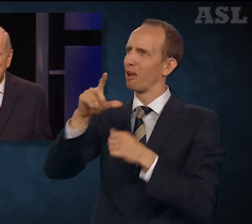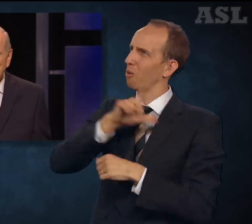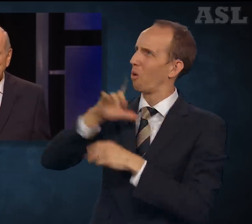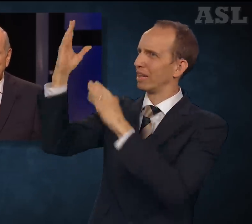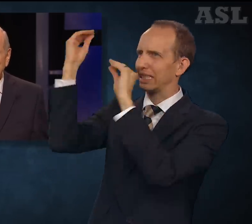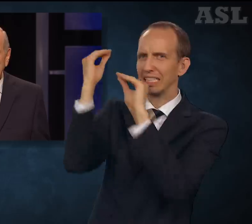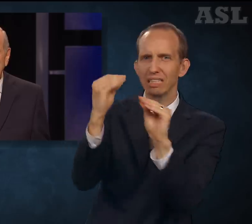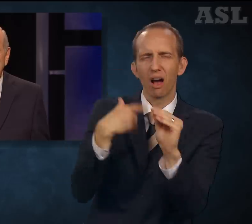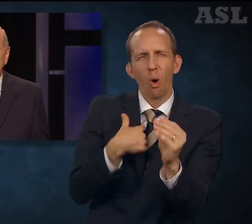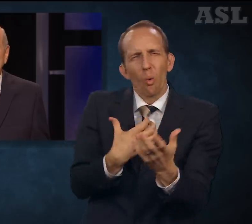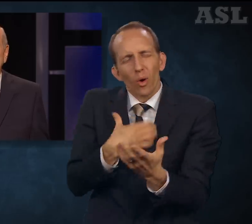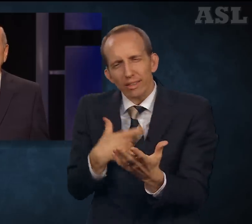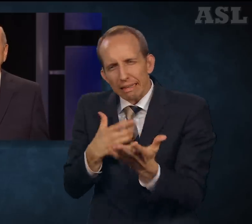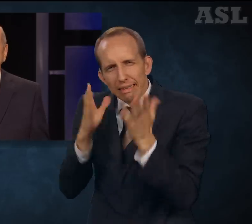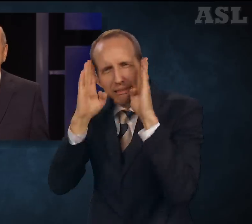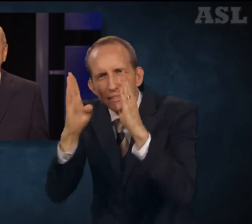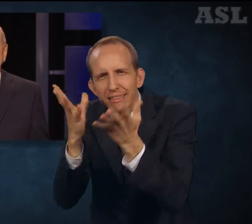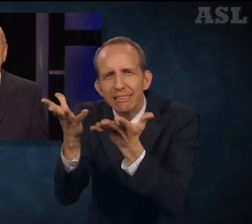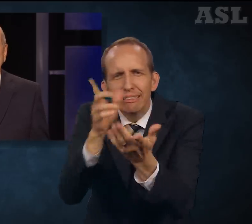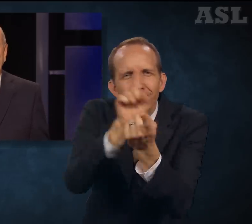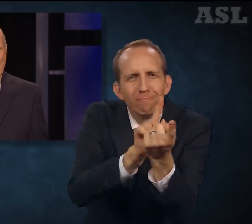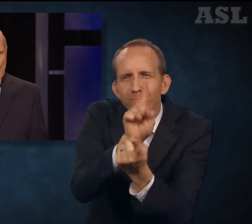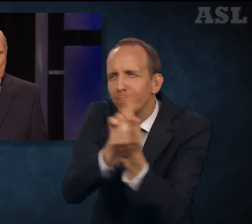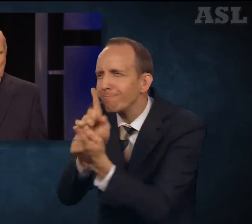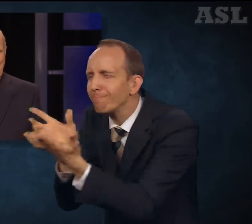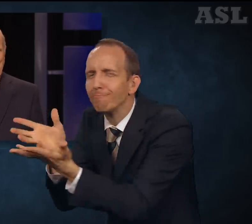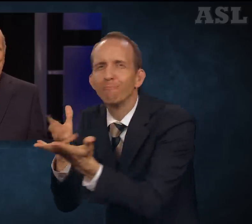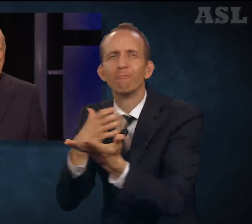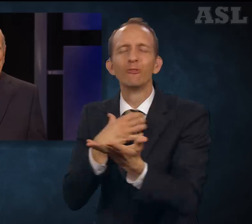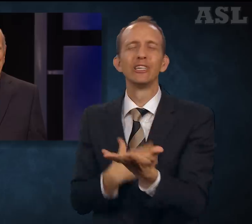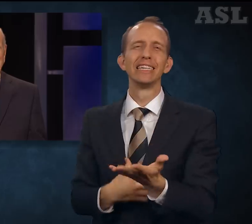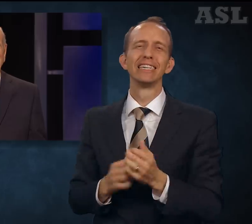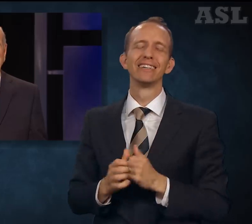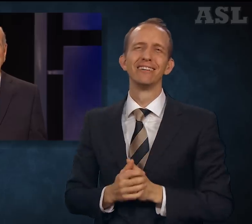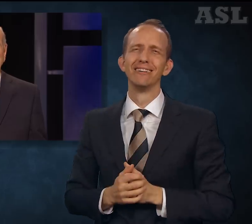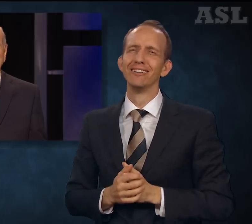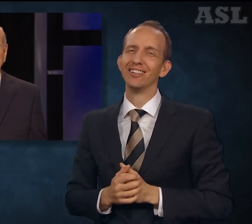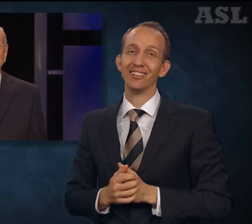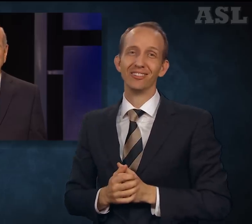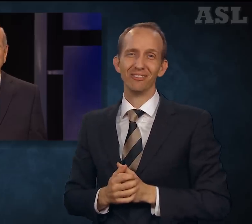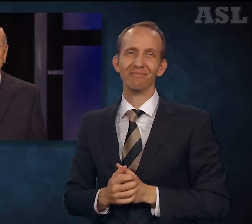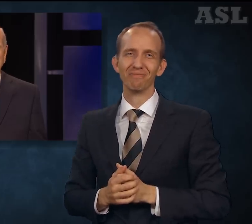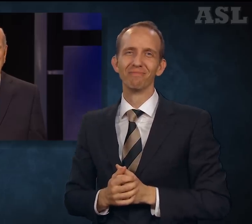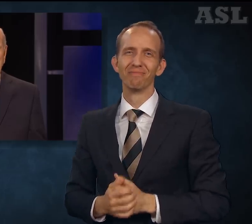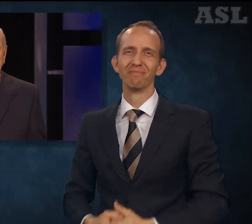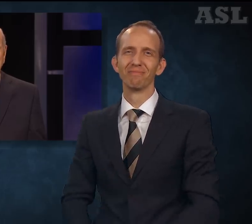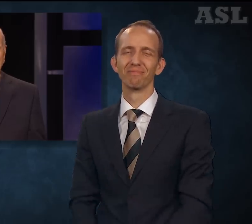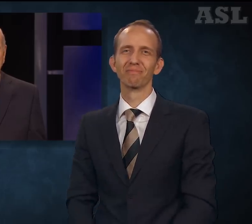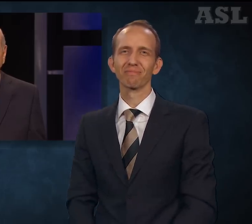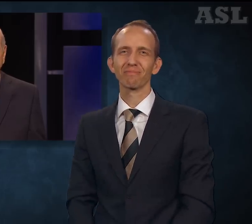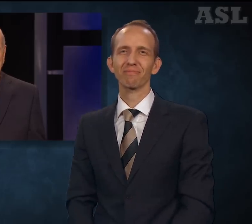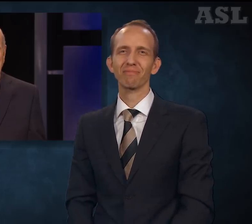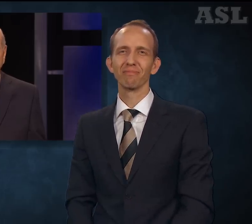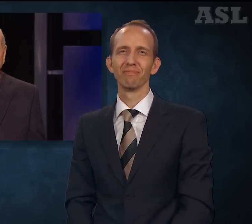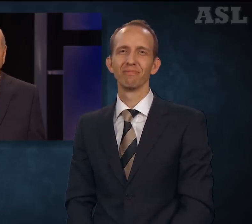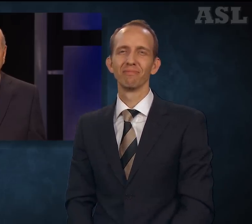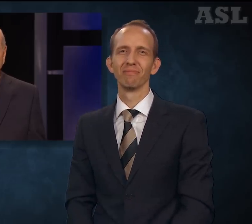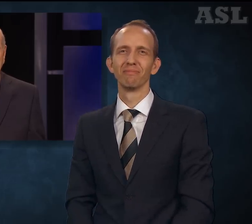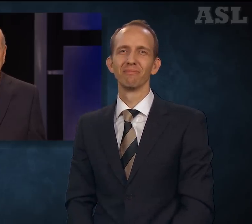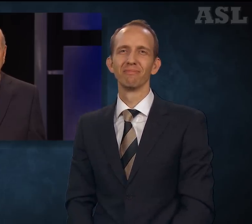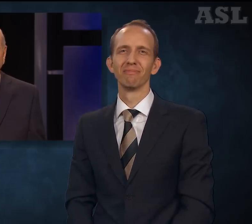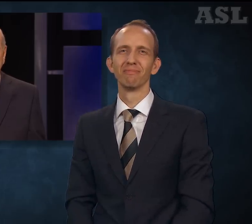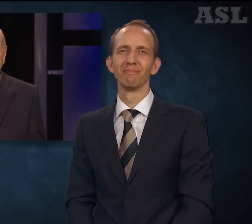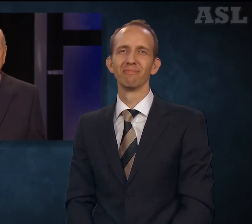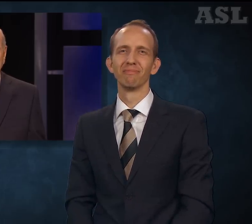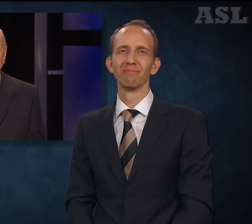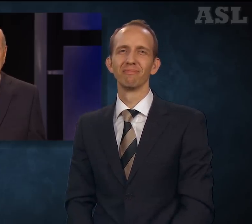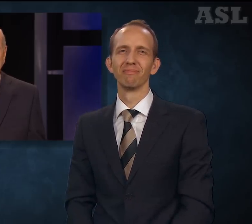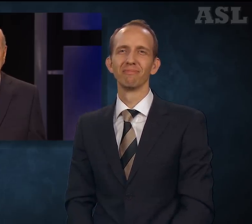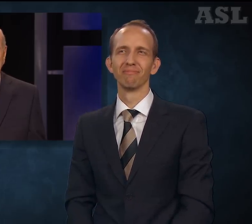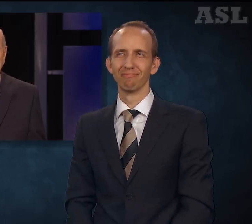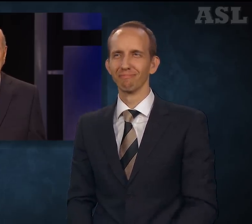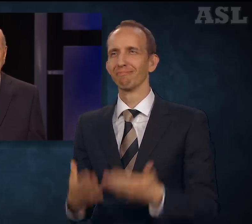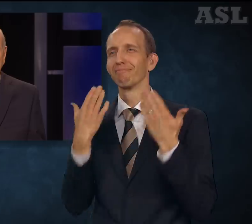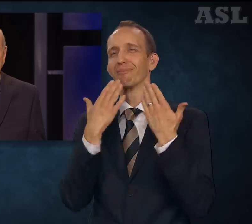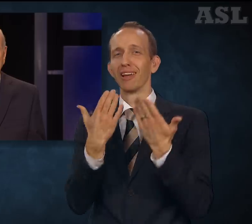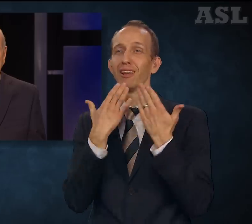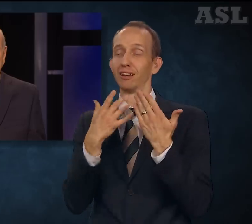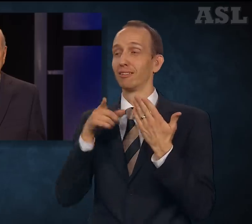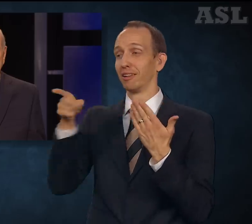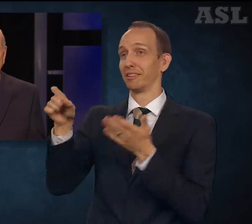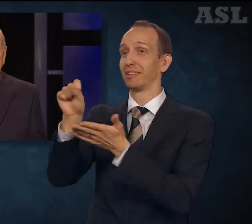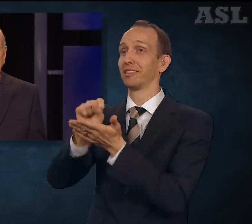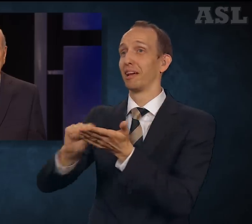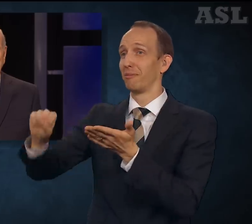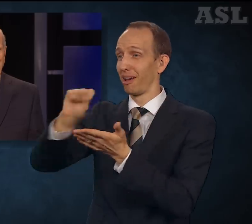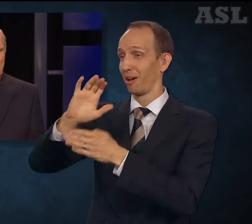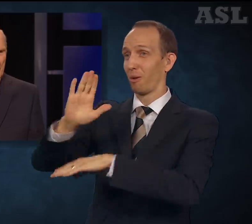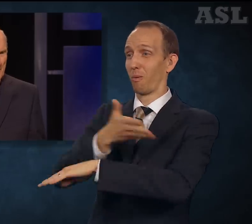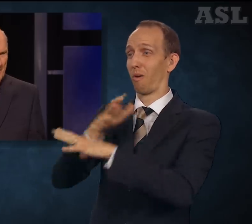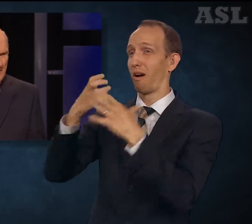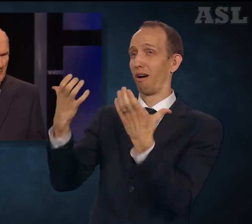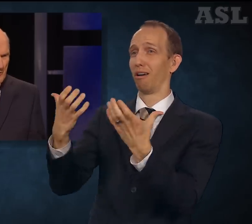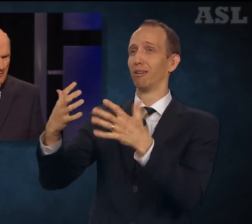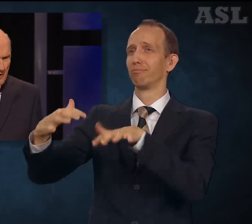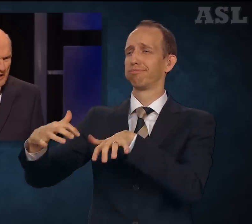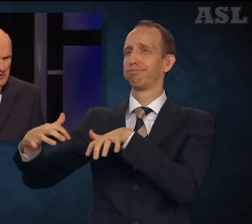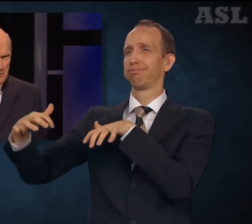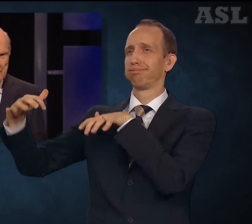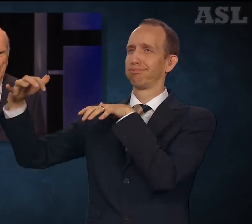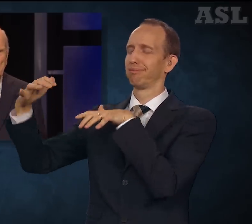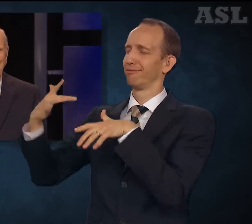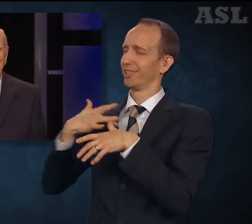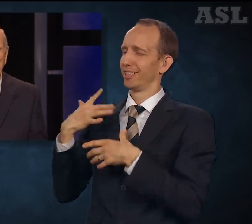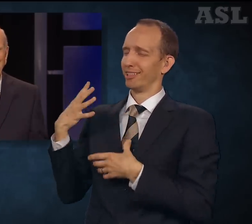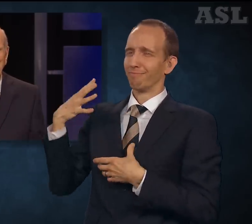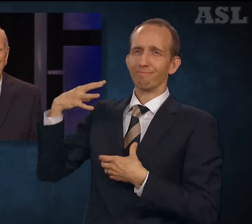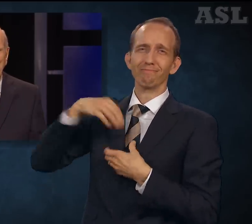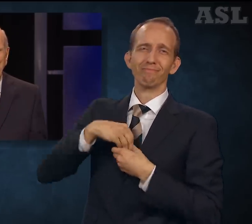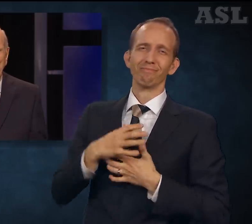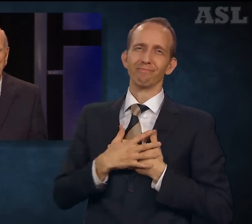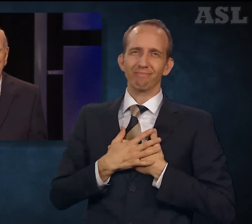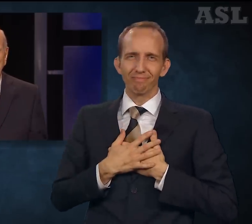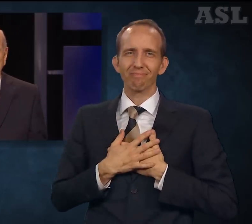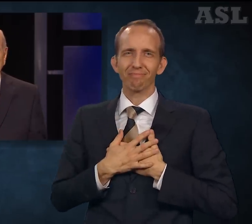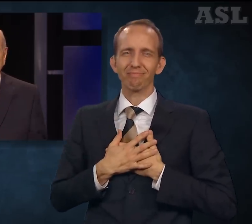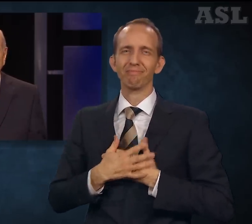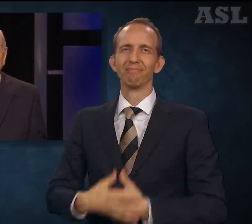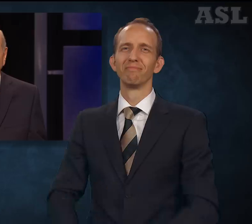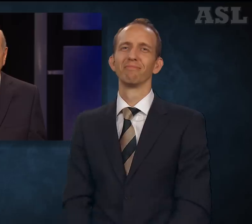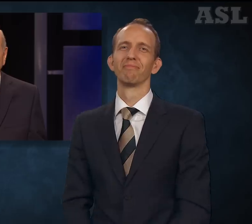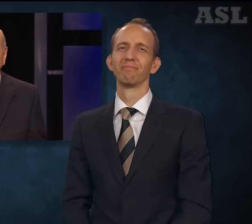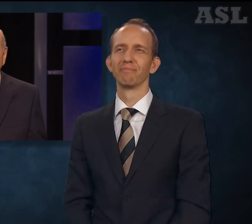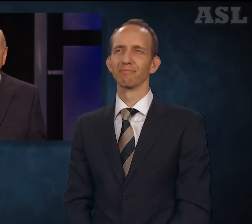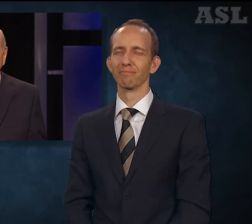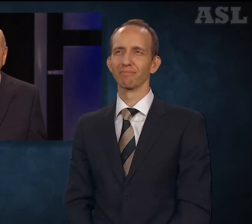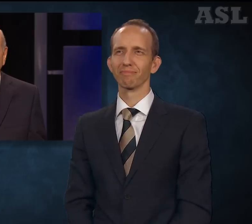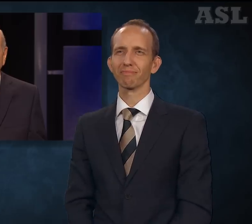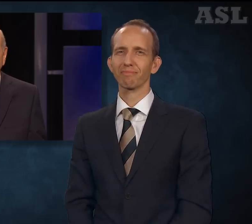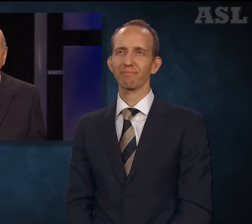HEAR WHAT THE LORD IS EAGER TO